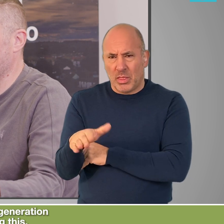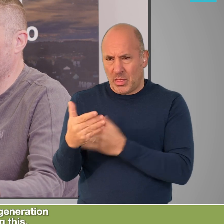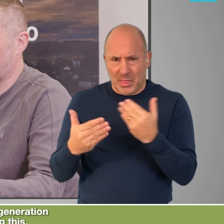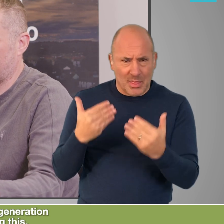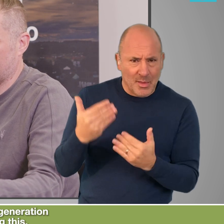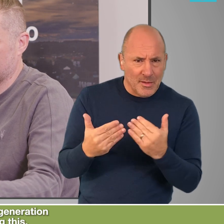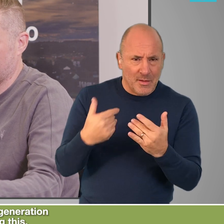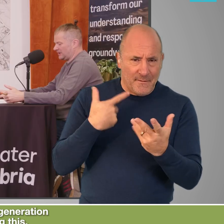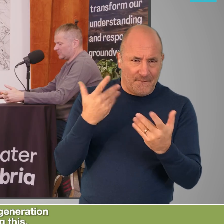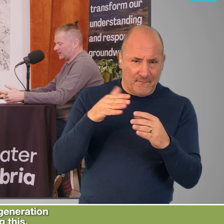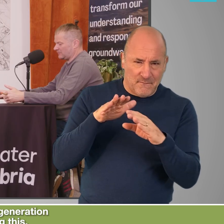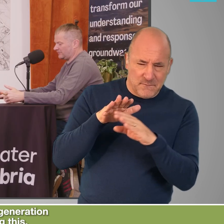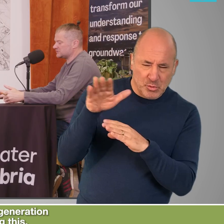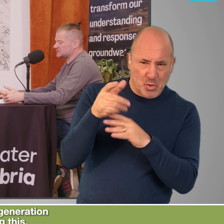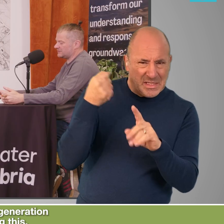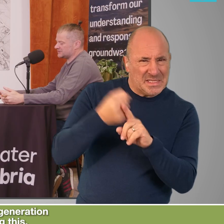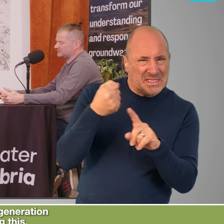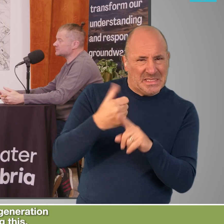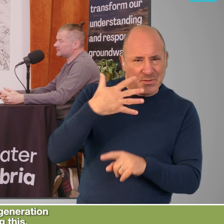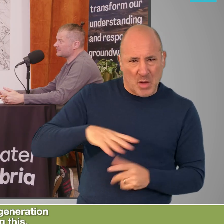the way our future generation and are pushing this,